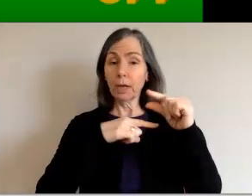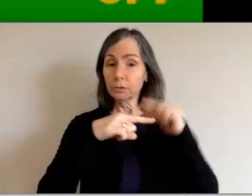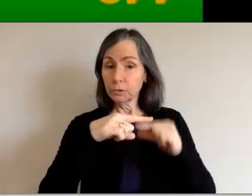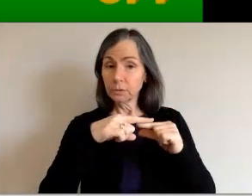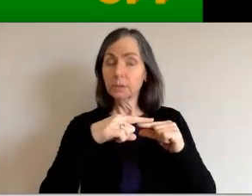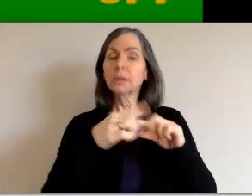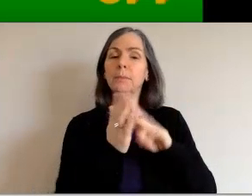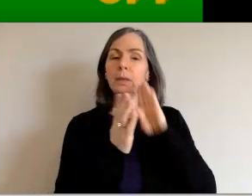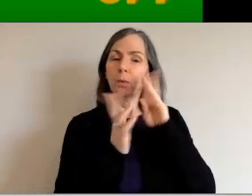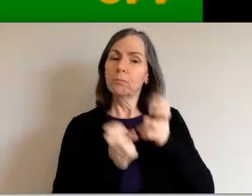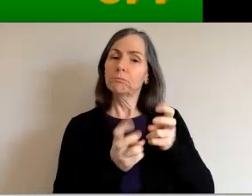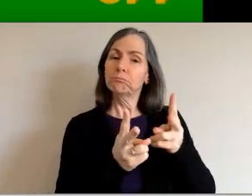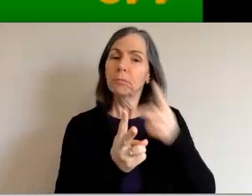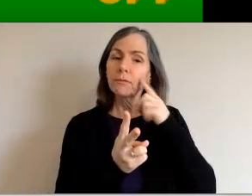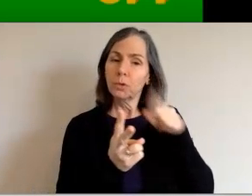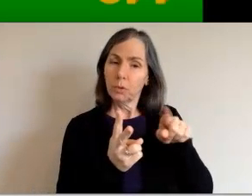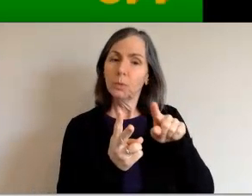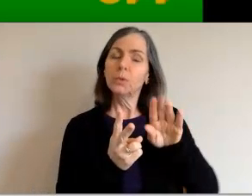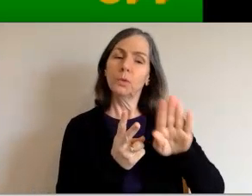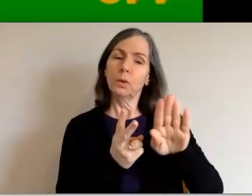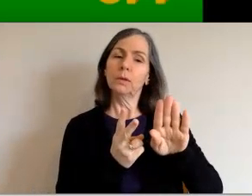We don't care which path you choose.